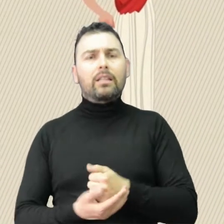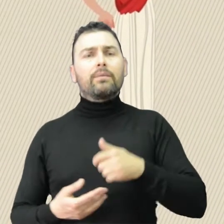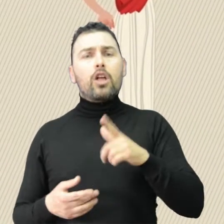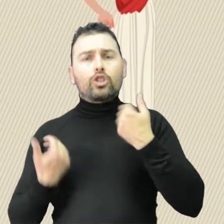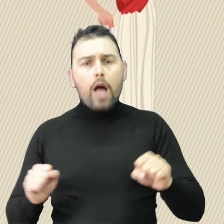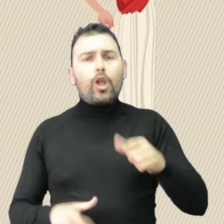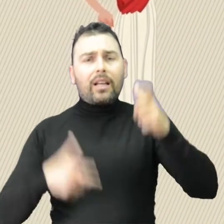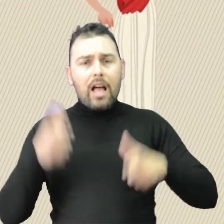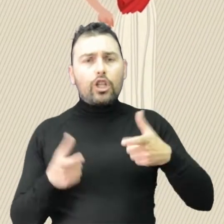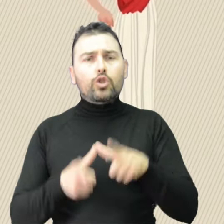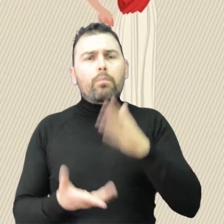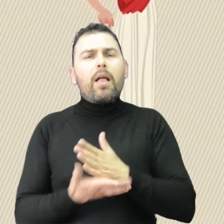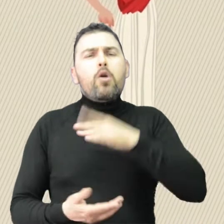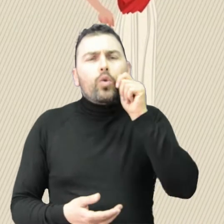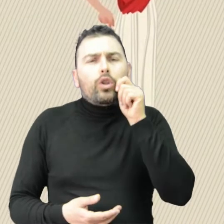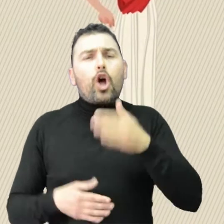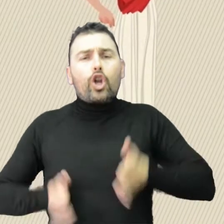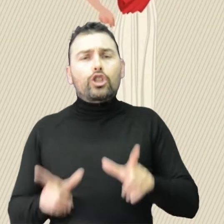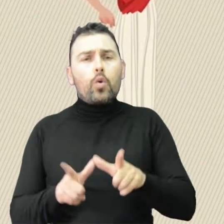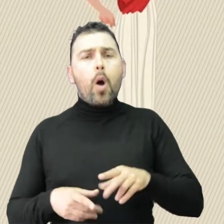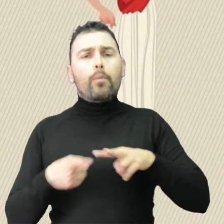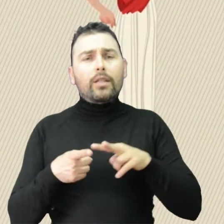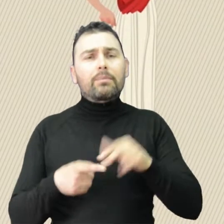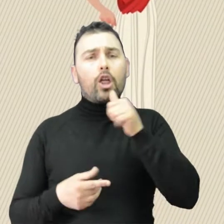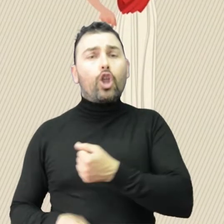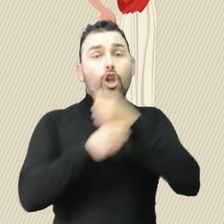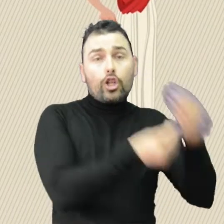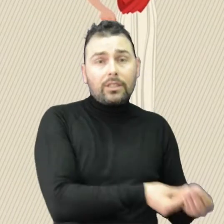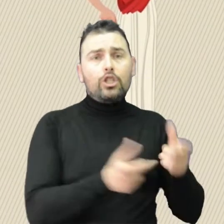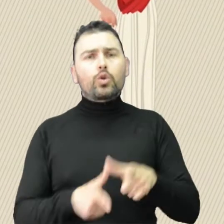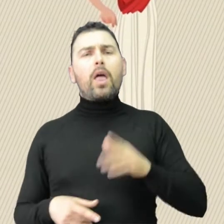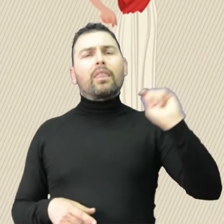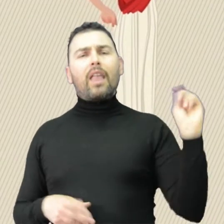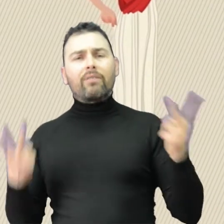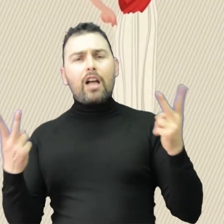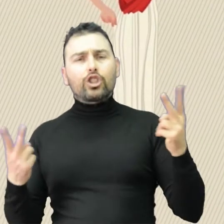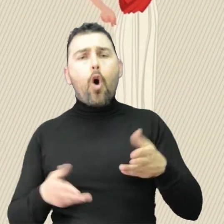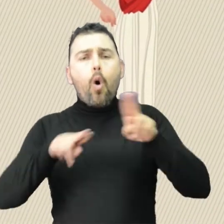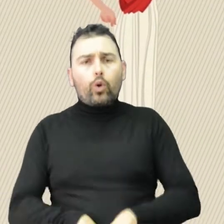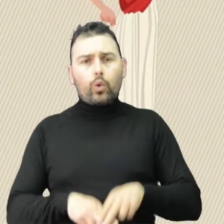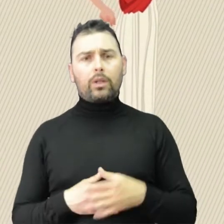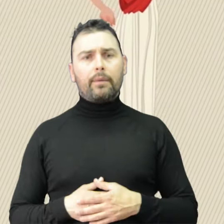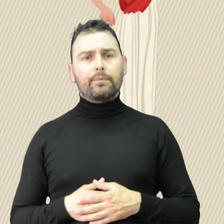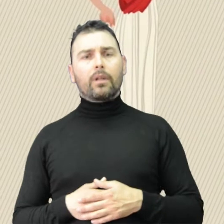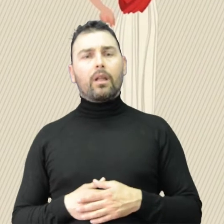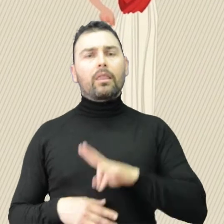who never enjoyed their fundamental rights. Ancient Greeks established a government regime called democracy.